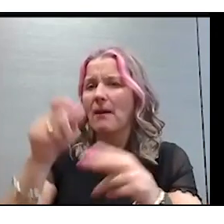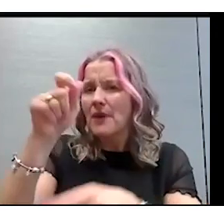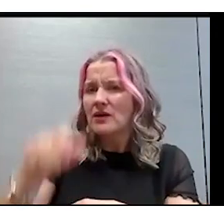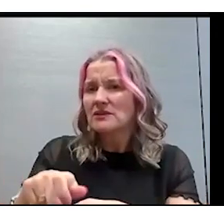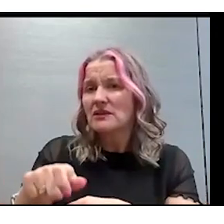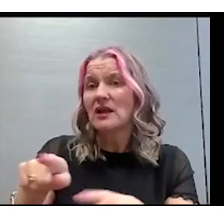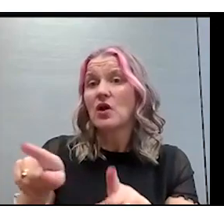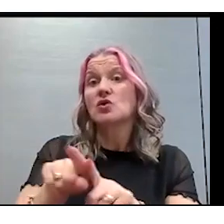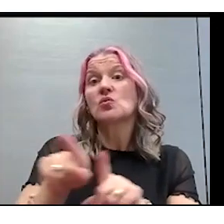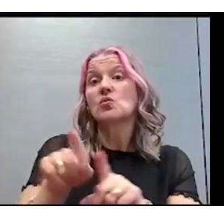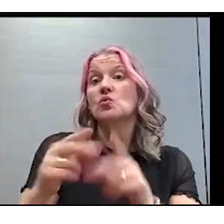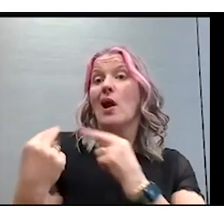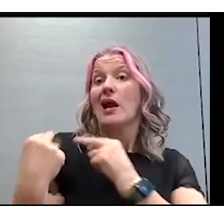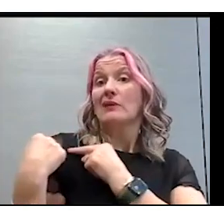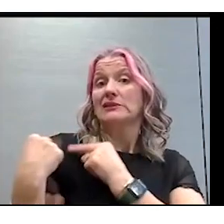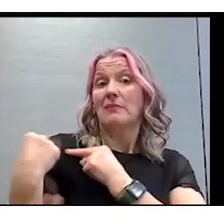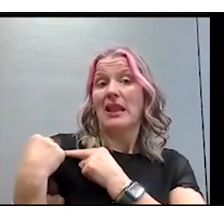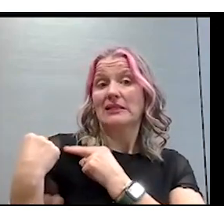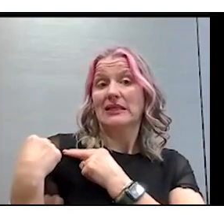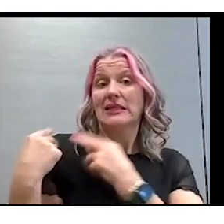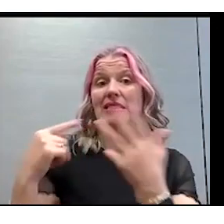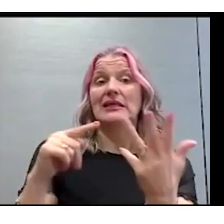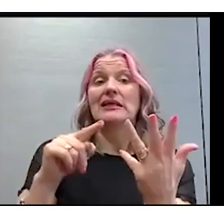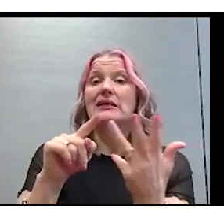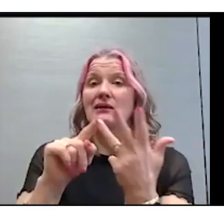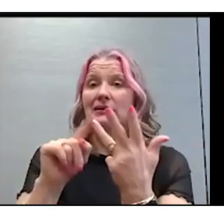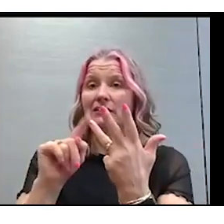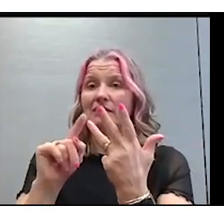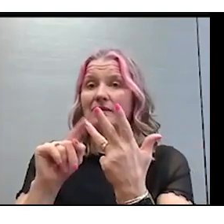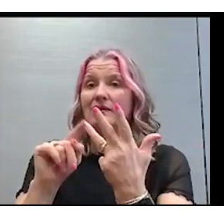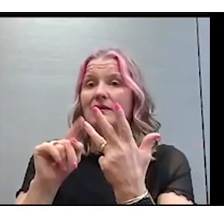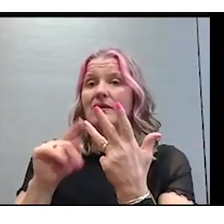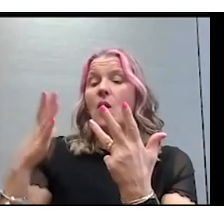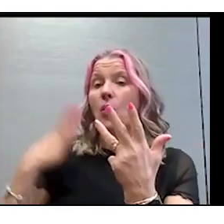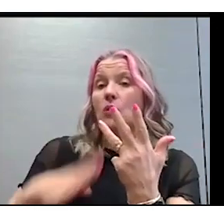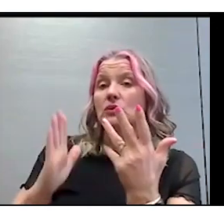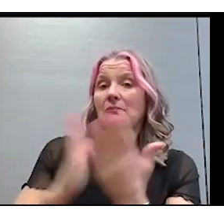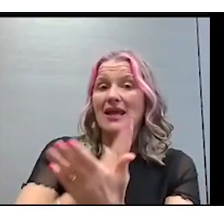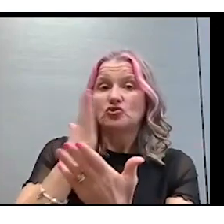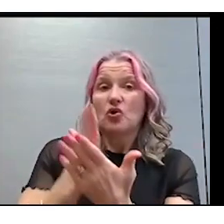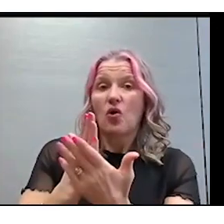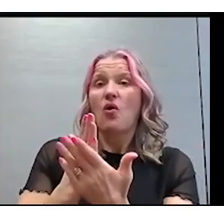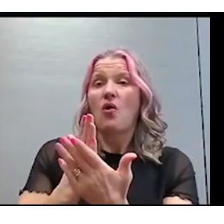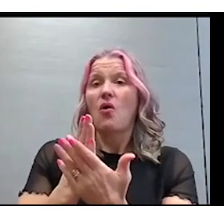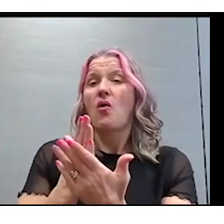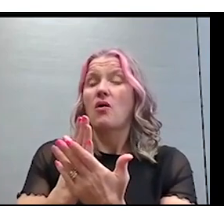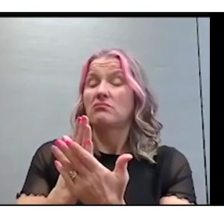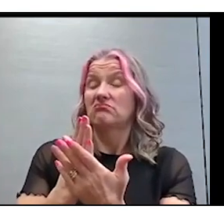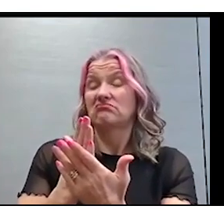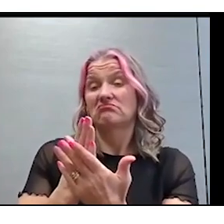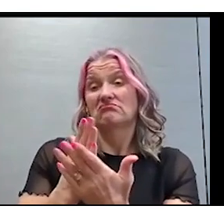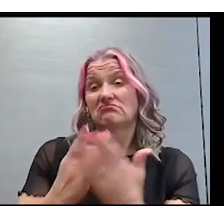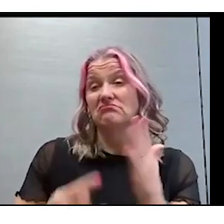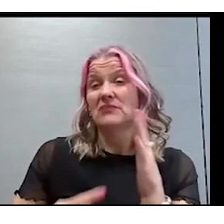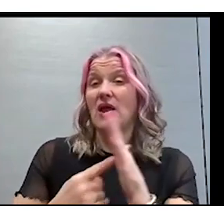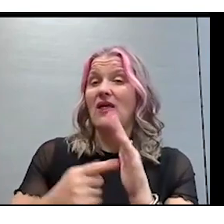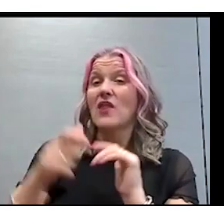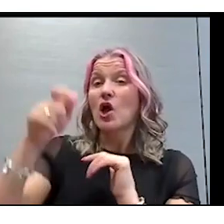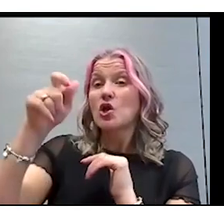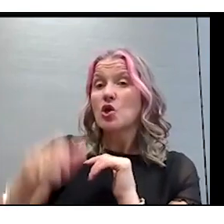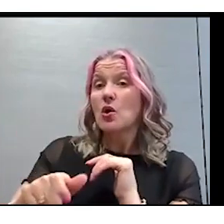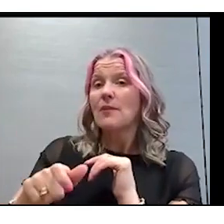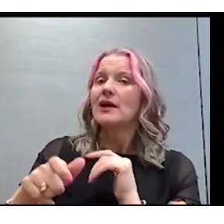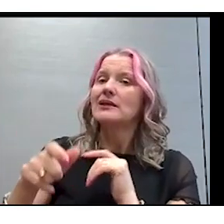As we use the systems, we also want to ensure that ultimately the human is still the one that